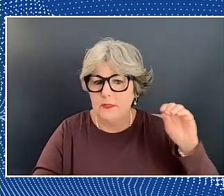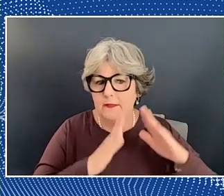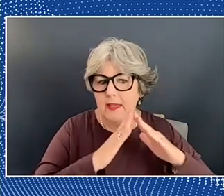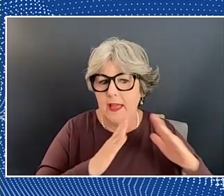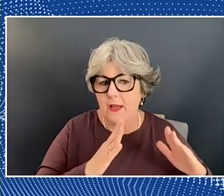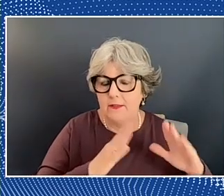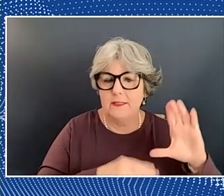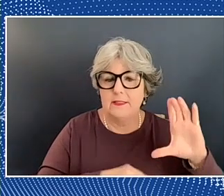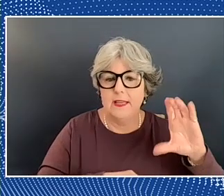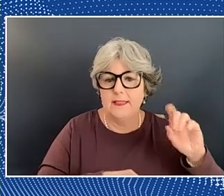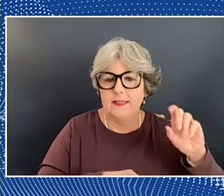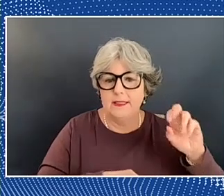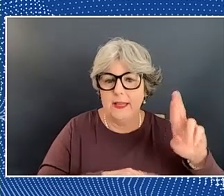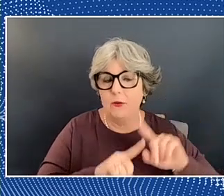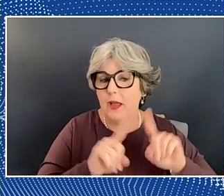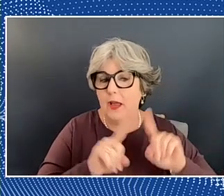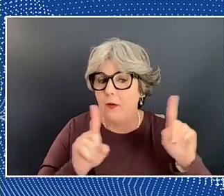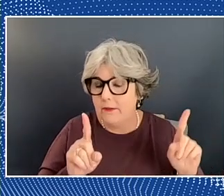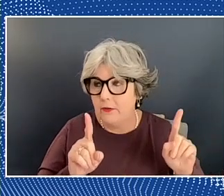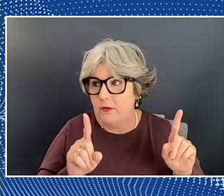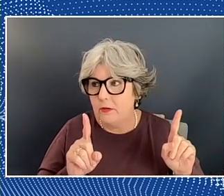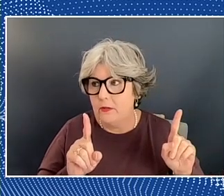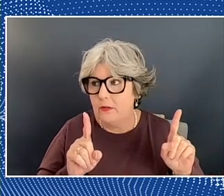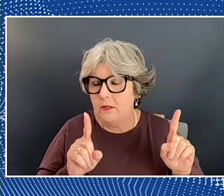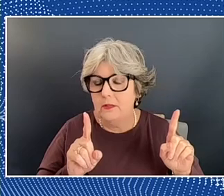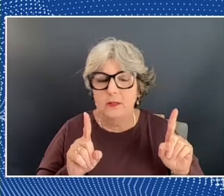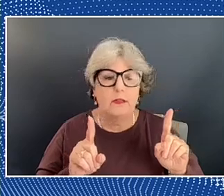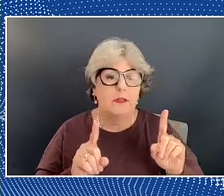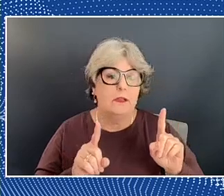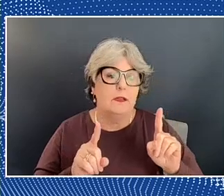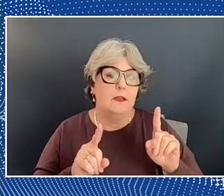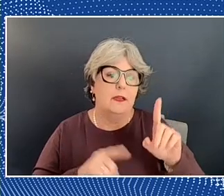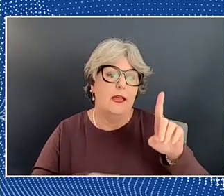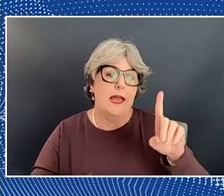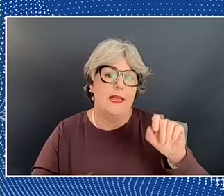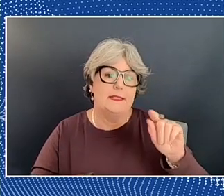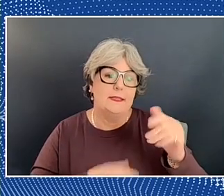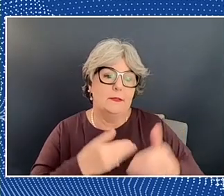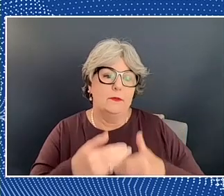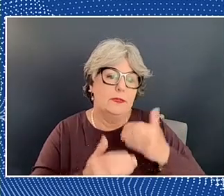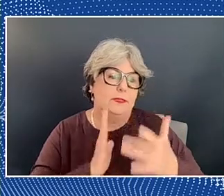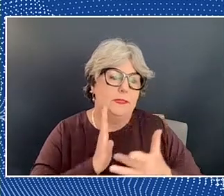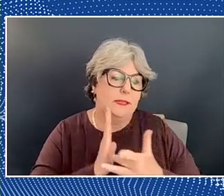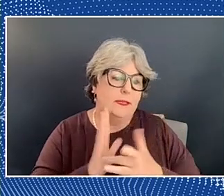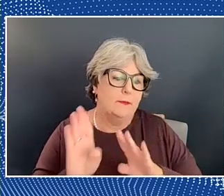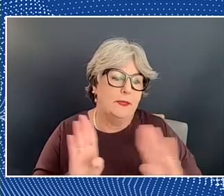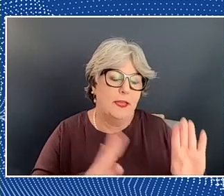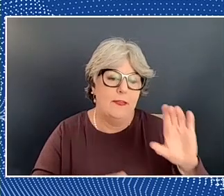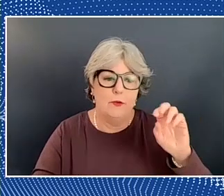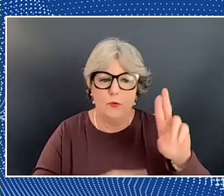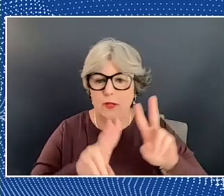However, considering advances of data processing technology, behavioral credit analysis, etc.